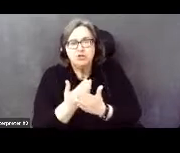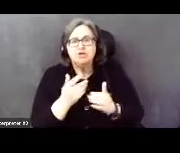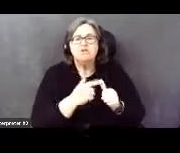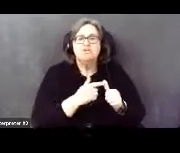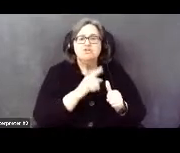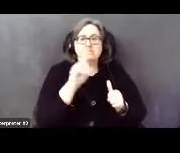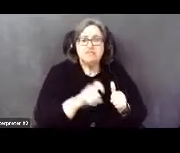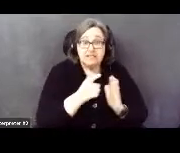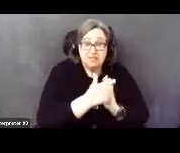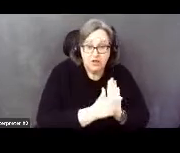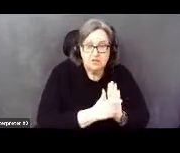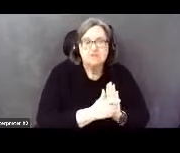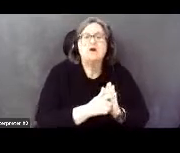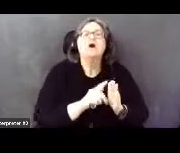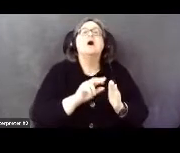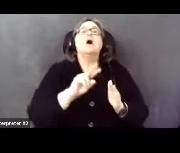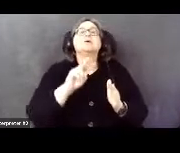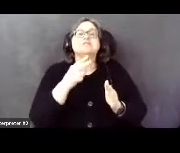law. Then I started speaking Congressman